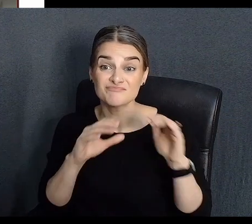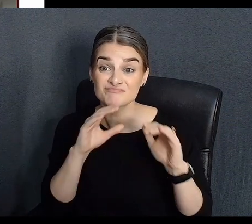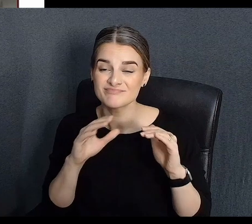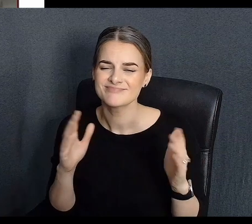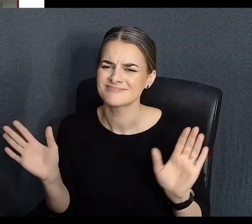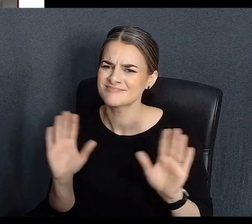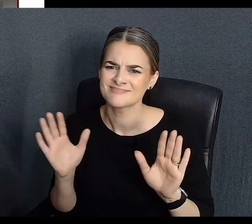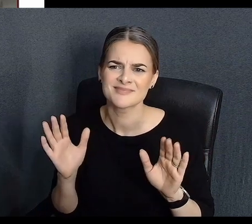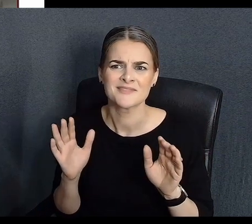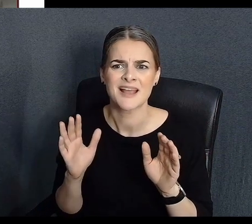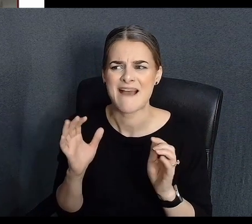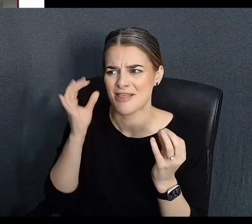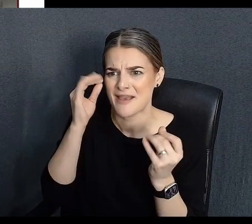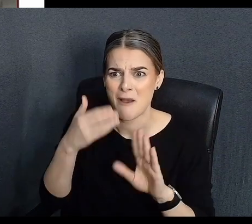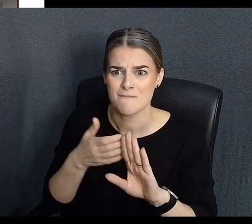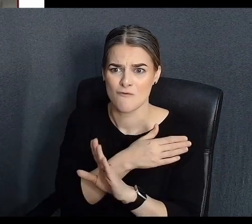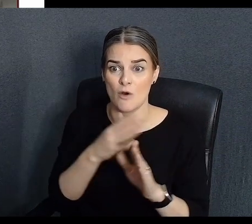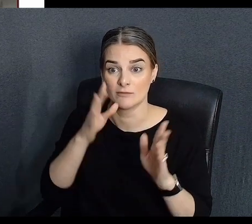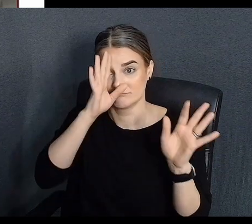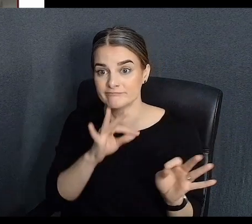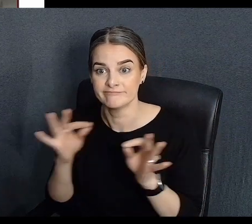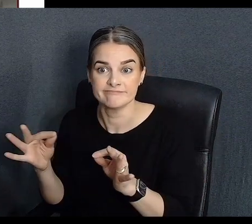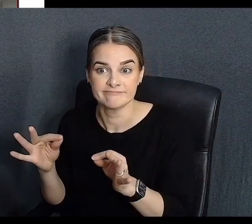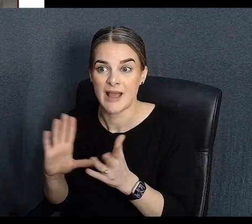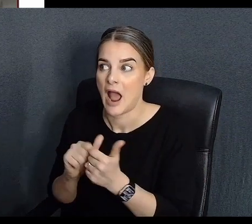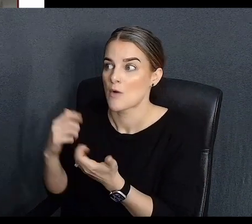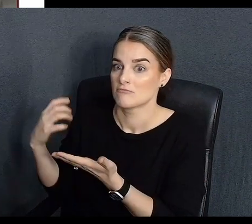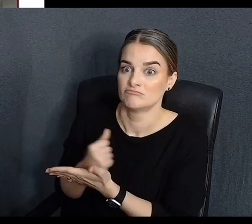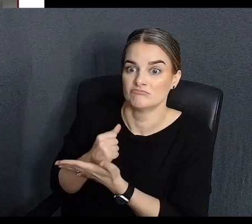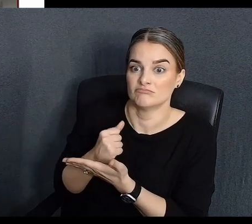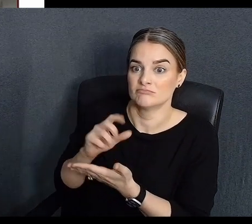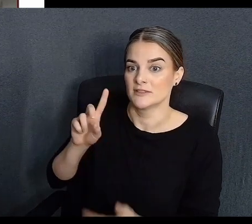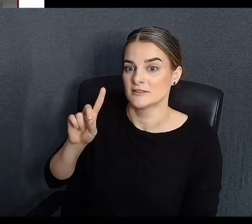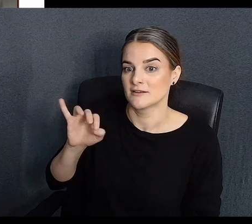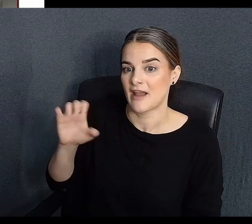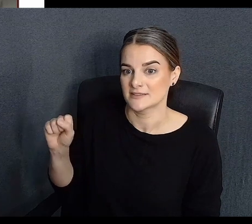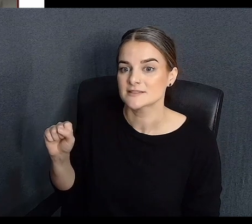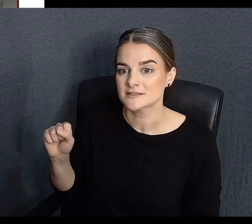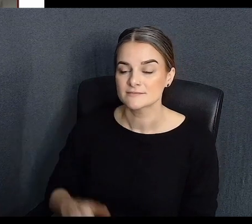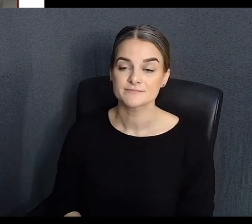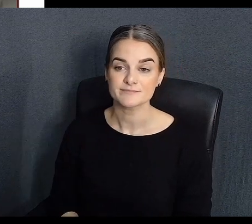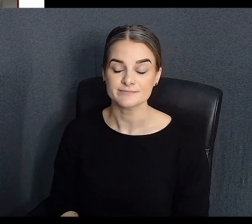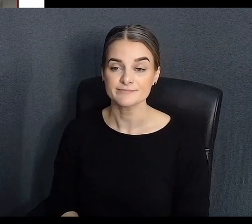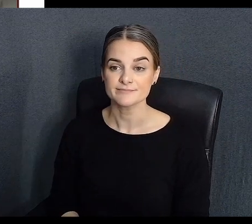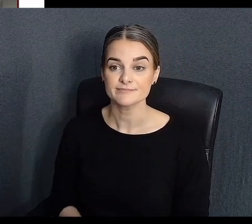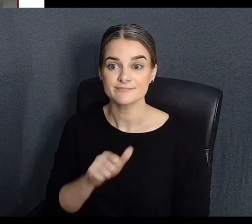before making decisions of how we're obtaining devices. Other things too that you might see is when a school district pays for a device,